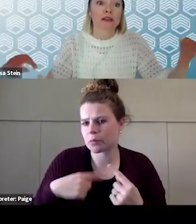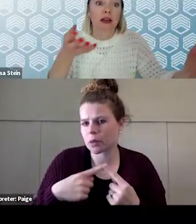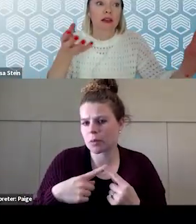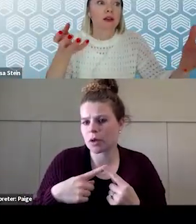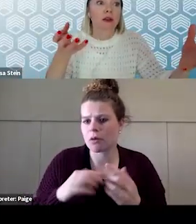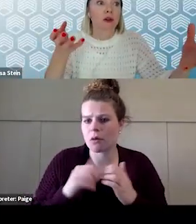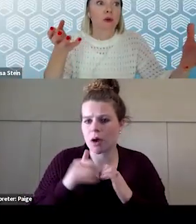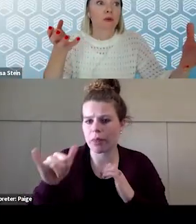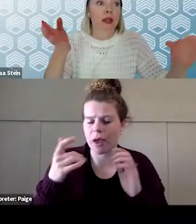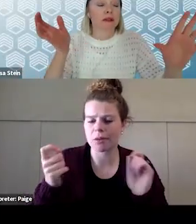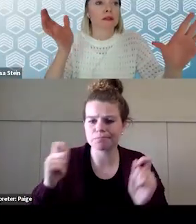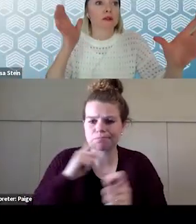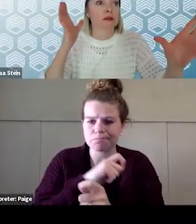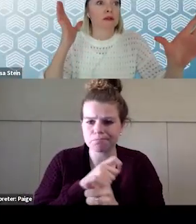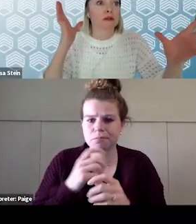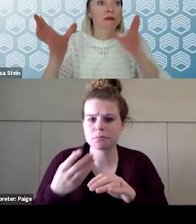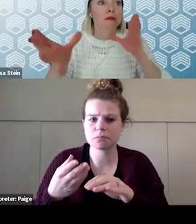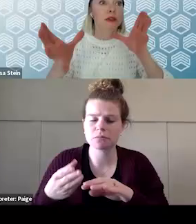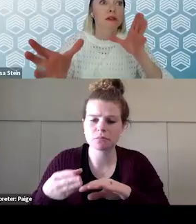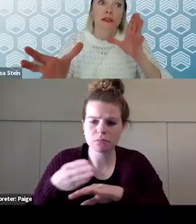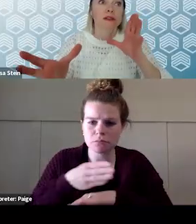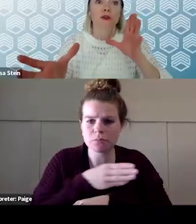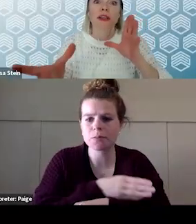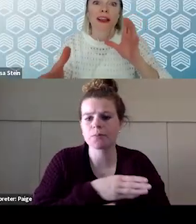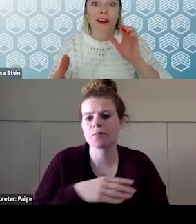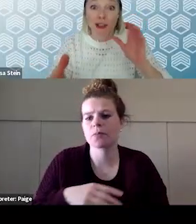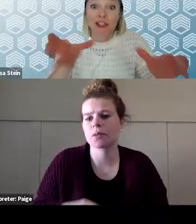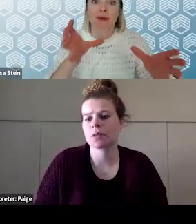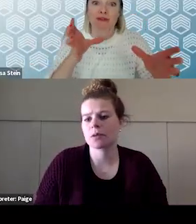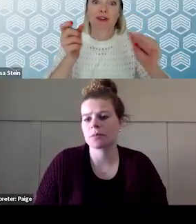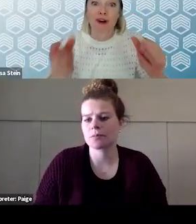as just certainly an adjustment for law enforcement